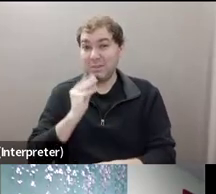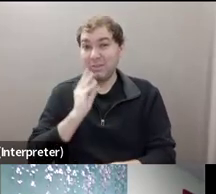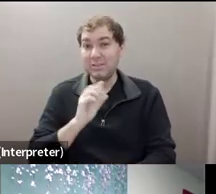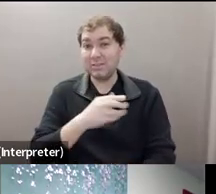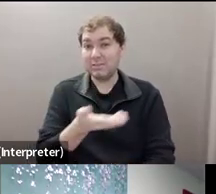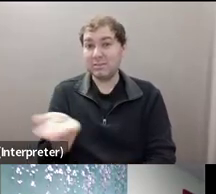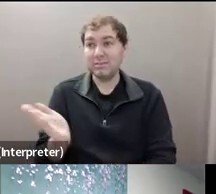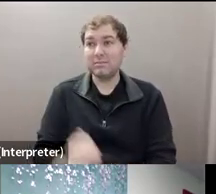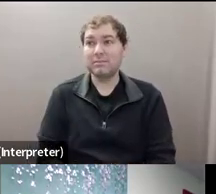Josefina Reyes: No.